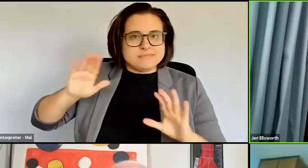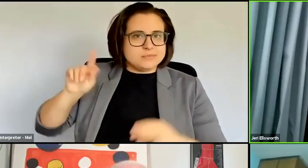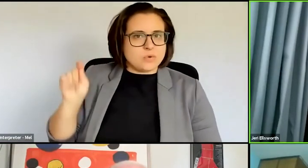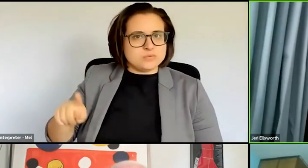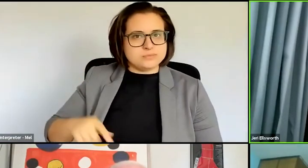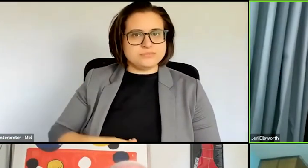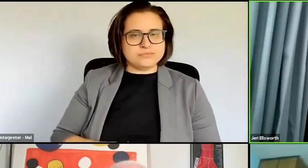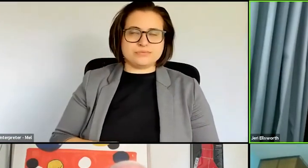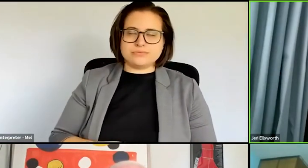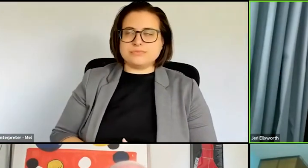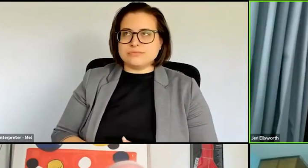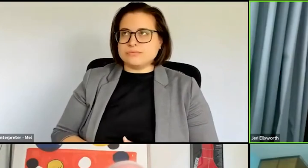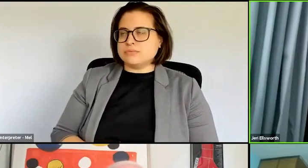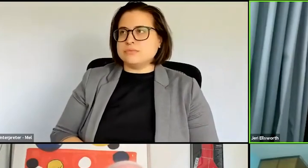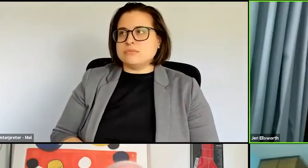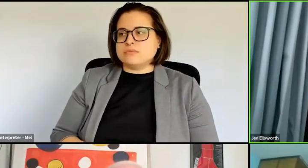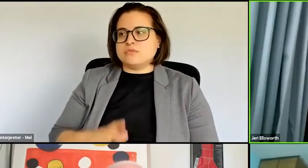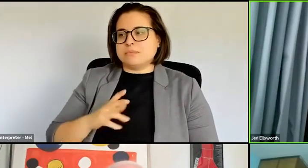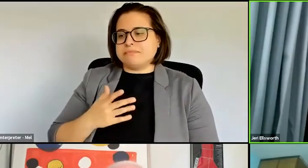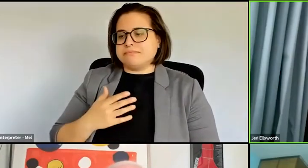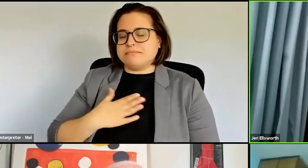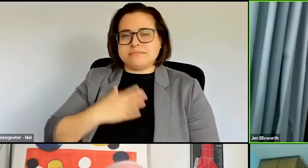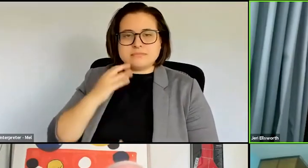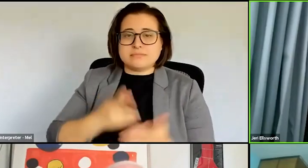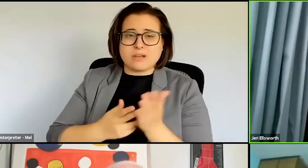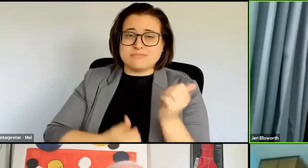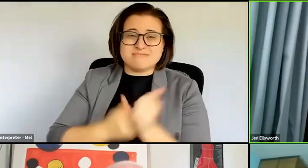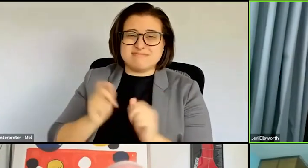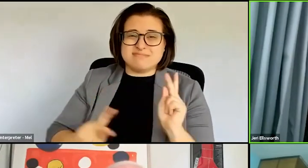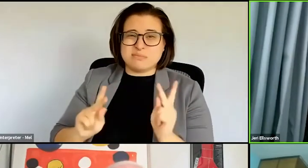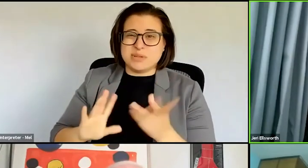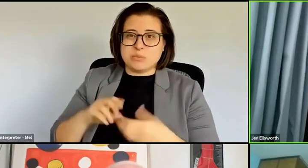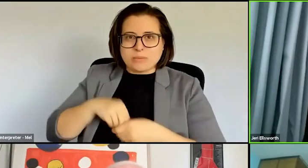From experience most people don't care about the inner workings, of course you